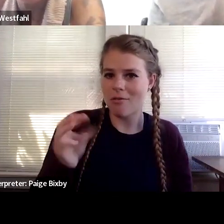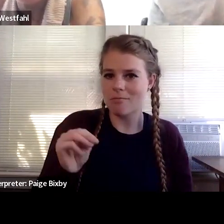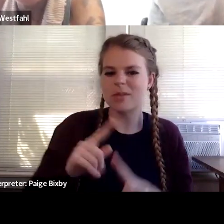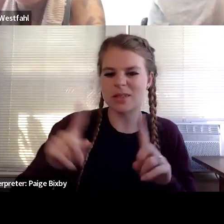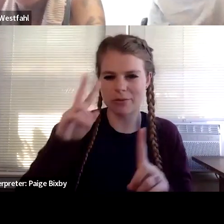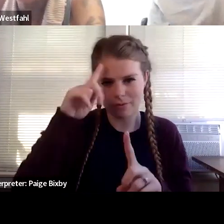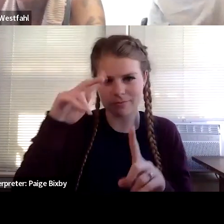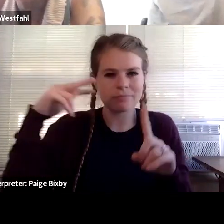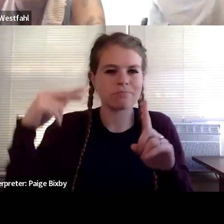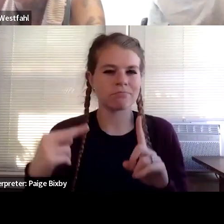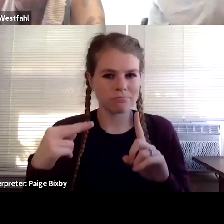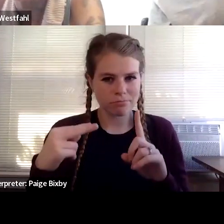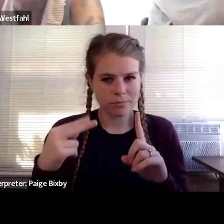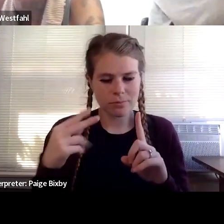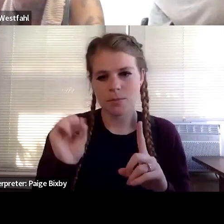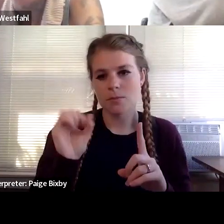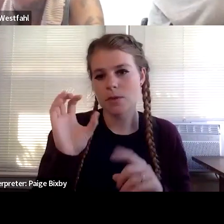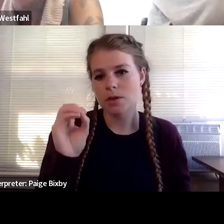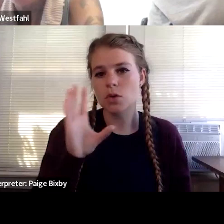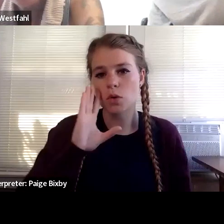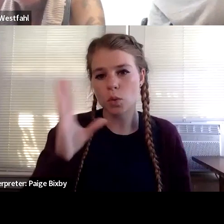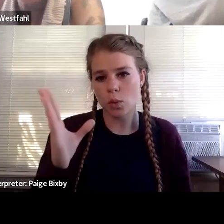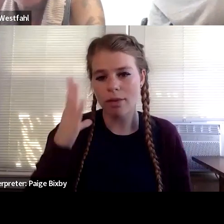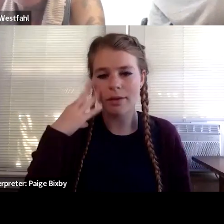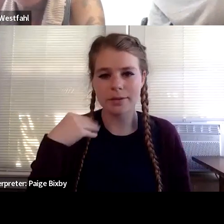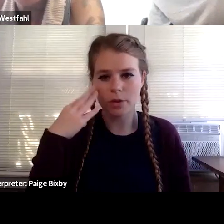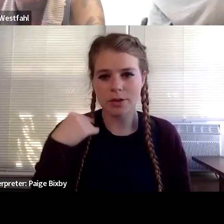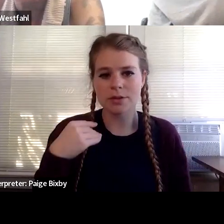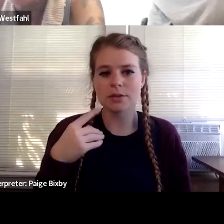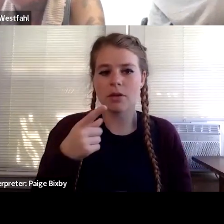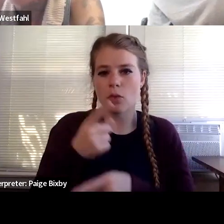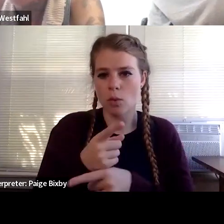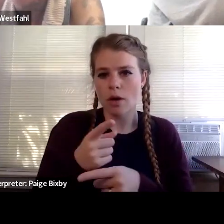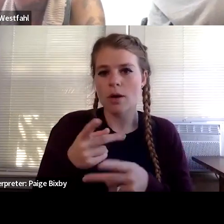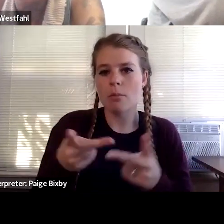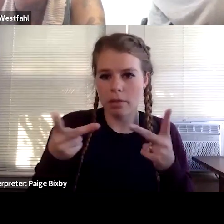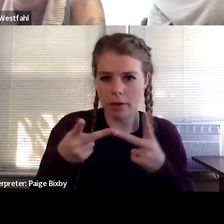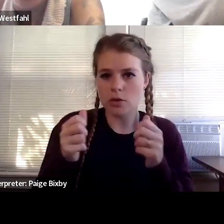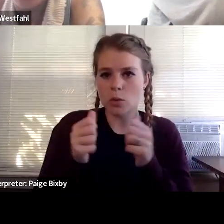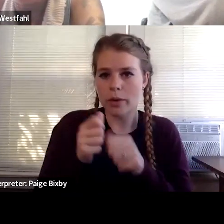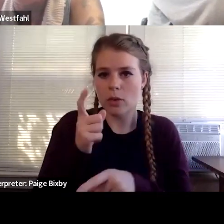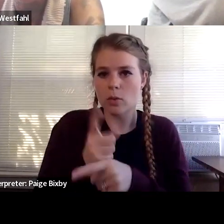And so like you will find the right place with the right doctors, because they are out there,